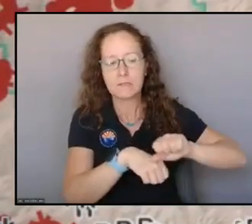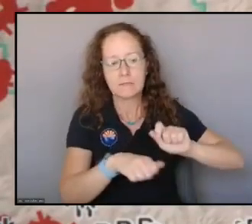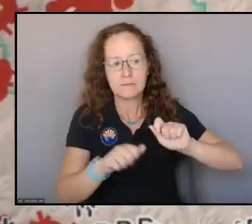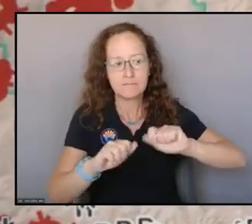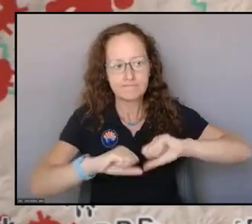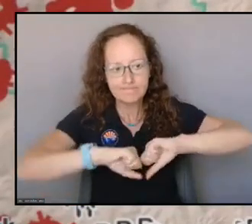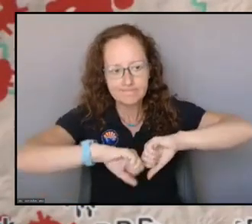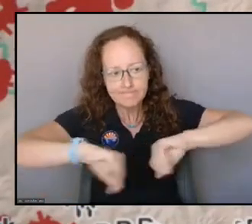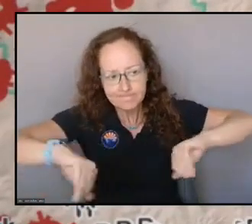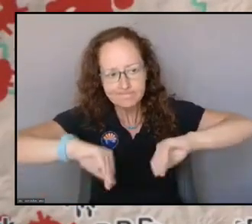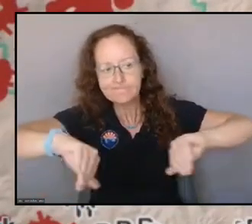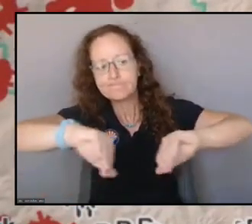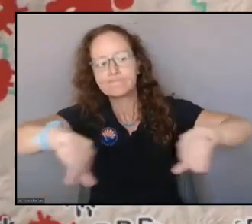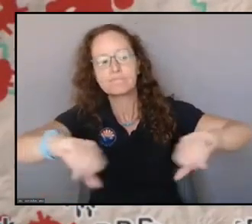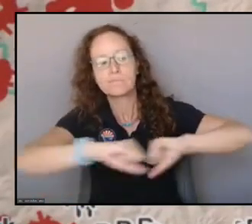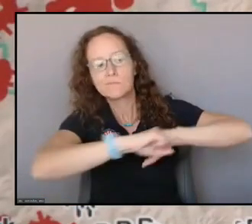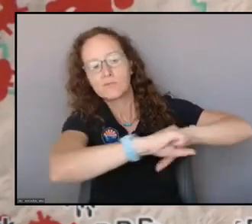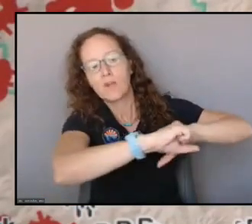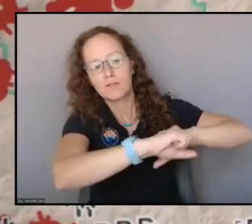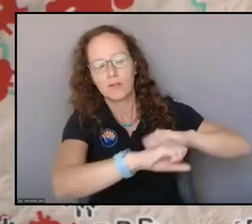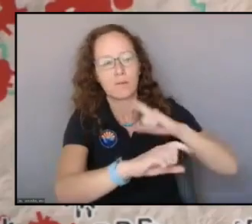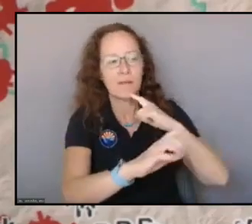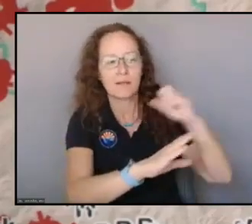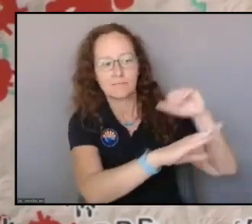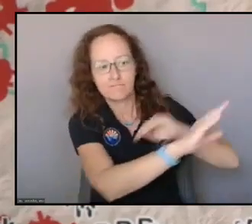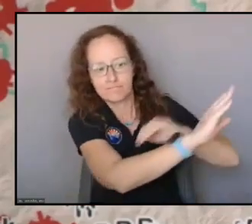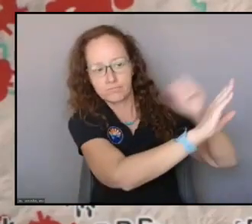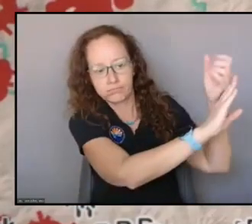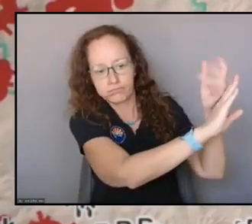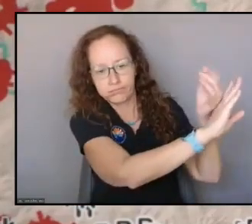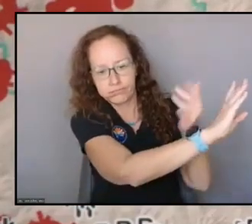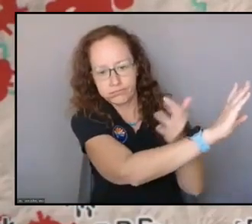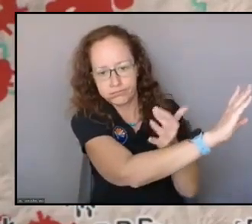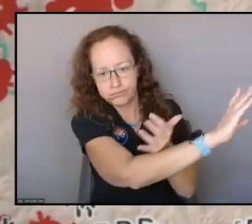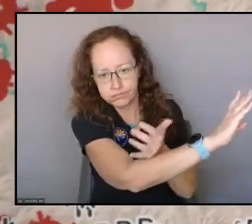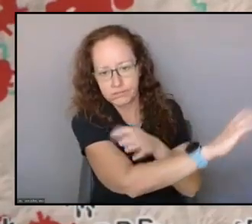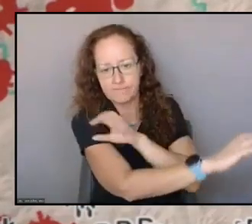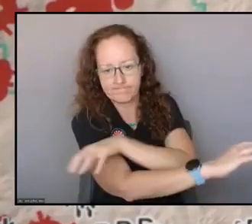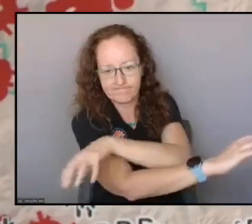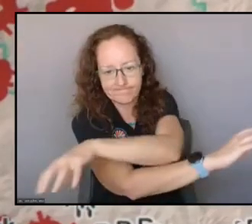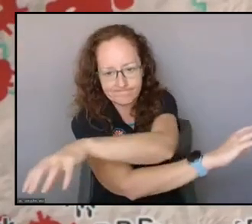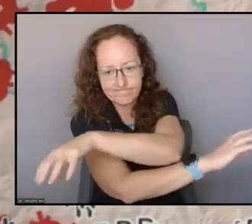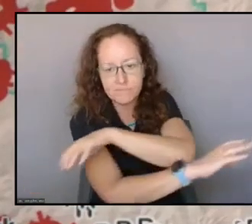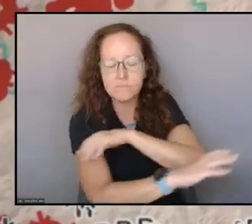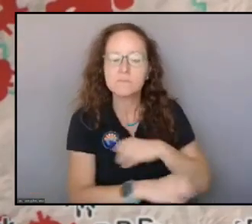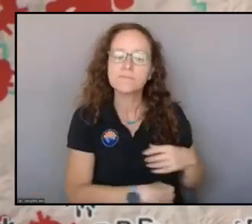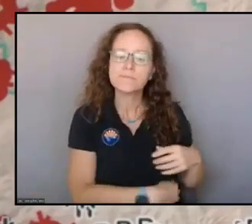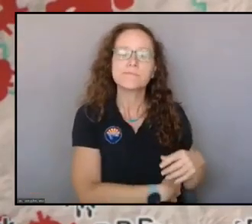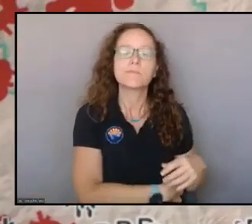AS THE FIRE WAS BACKING OFF THE HILL. IN THAT AREA, CONSIDERABLE HEAVY FUEL LOADINGS,